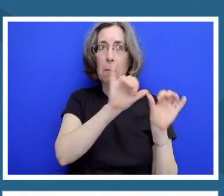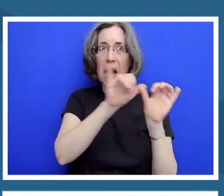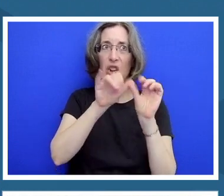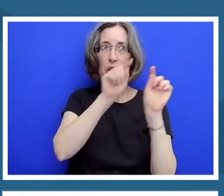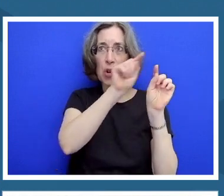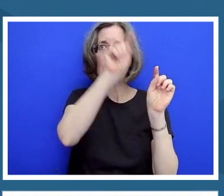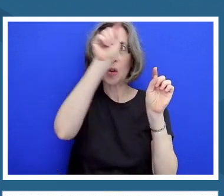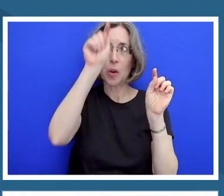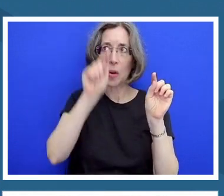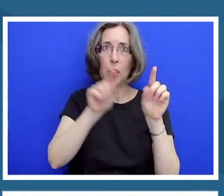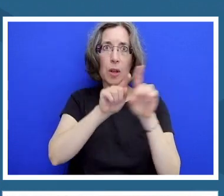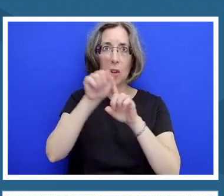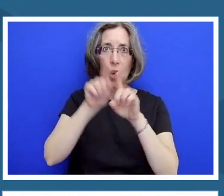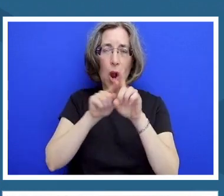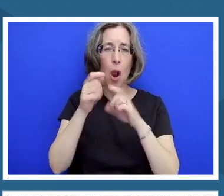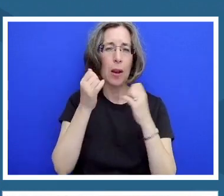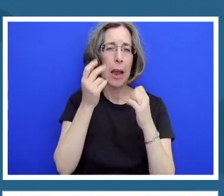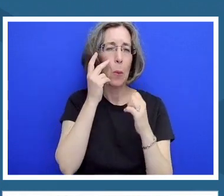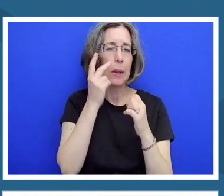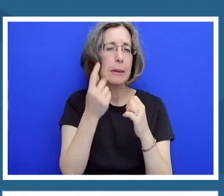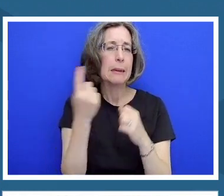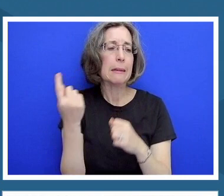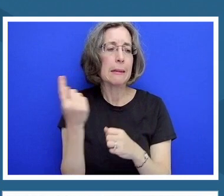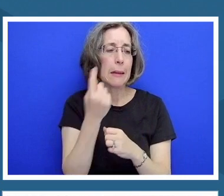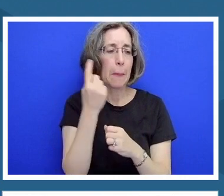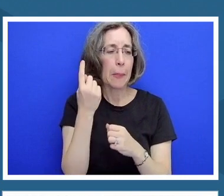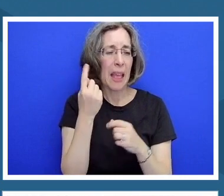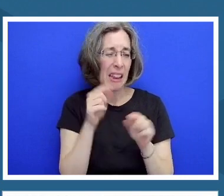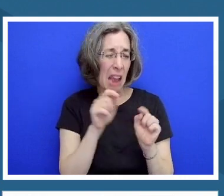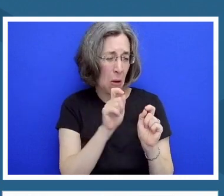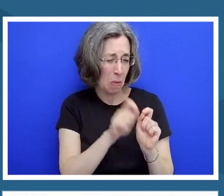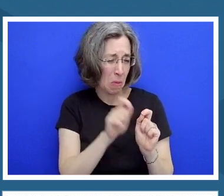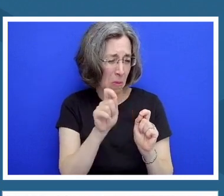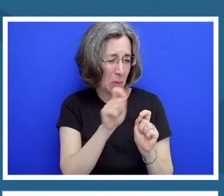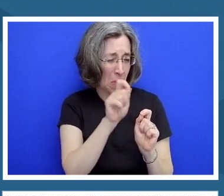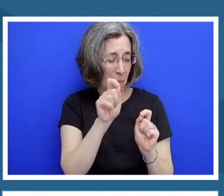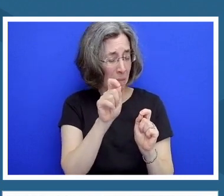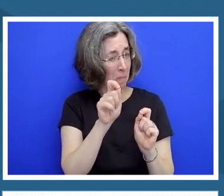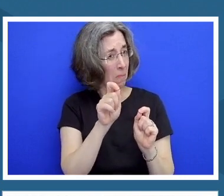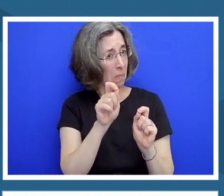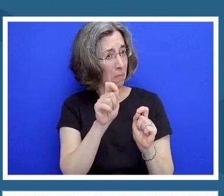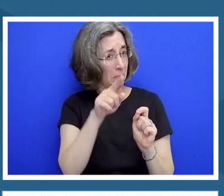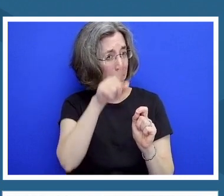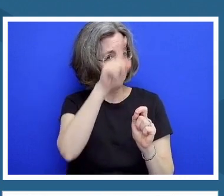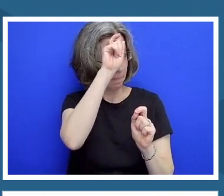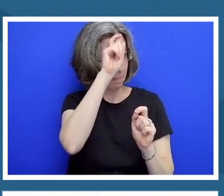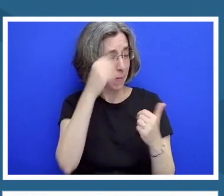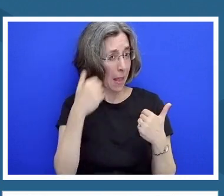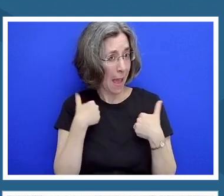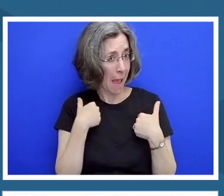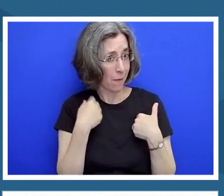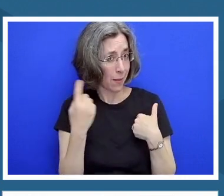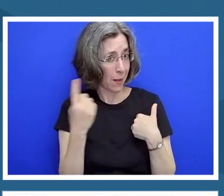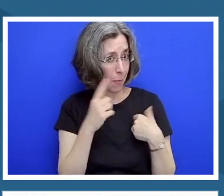something it's a little hard to say here have i got any pattern i'm not sure yet